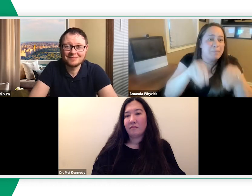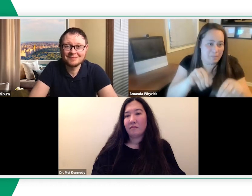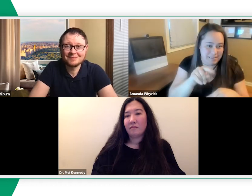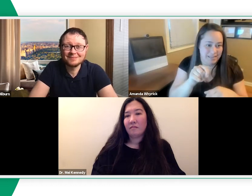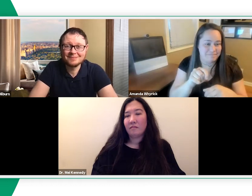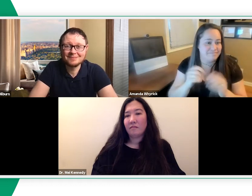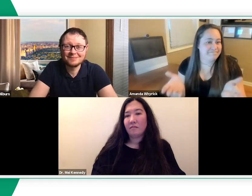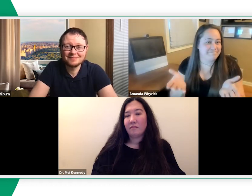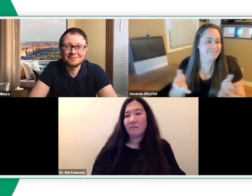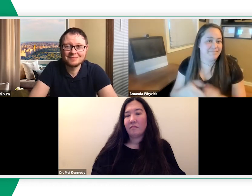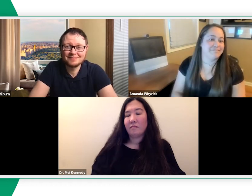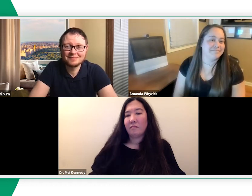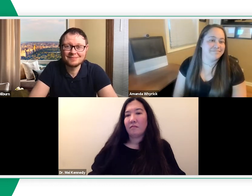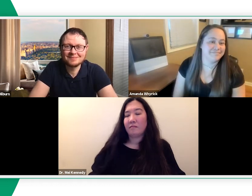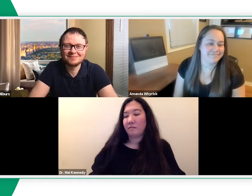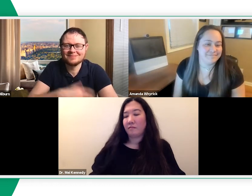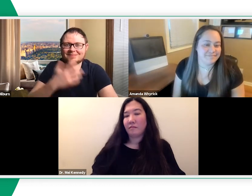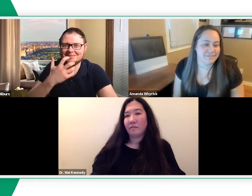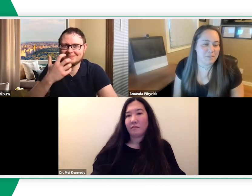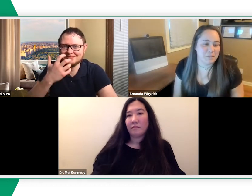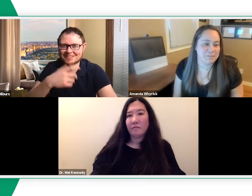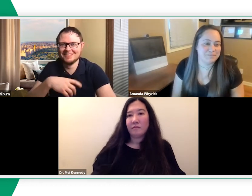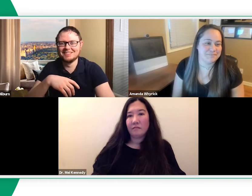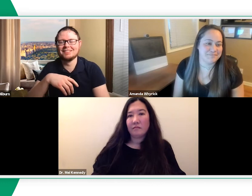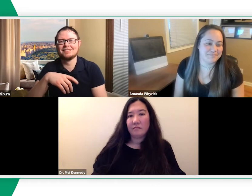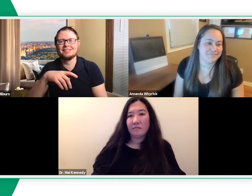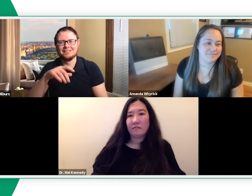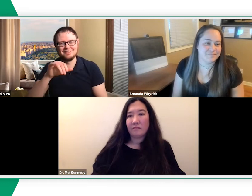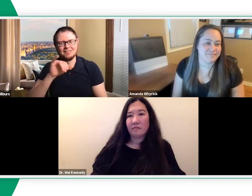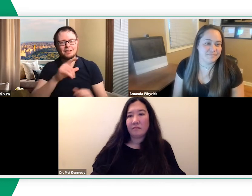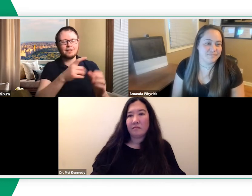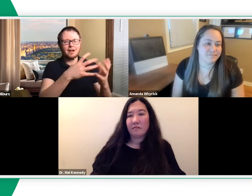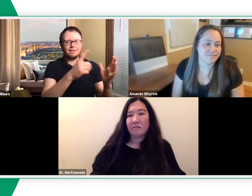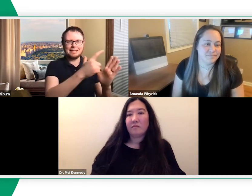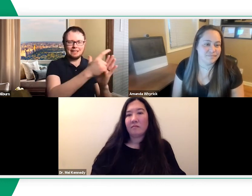to implement it. >>BRIAN MILBURN: Wow.